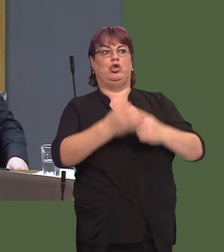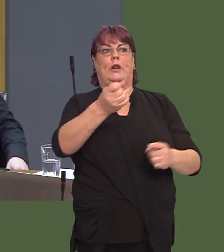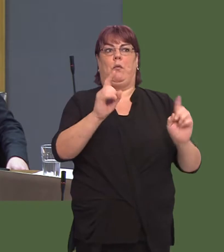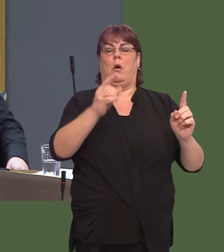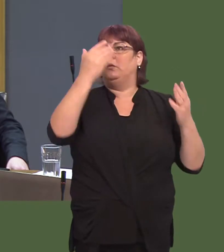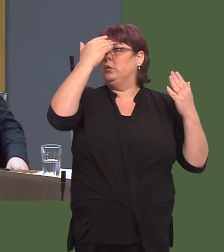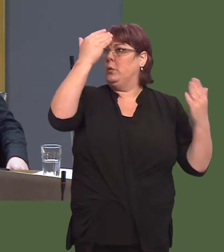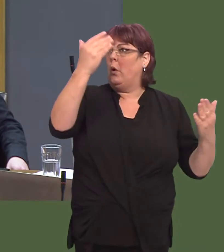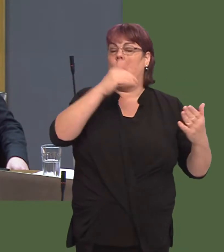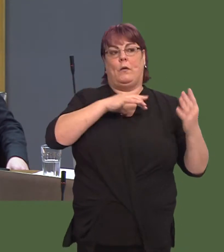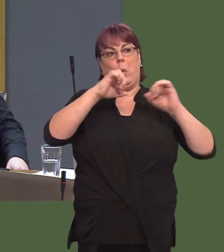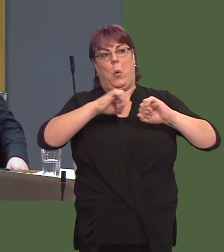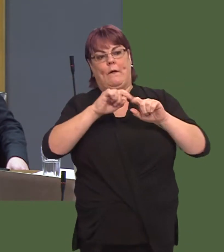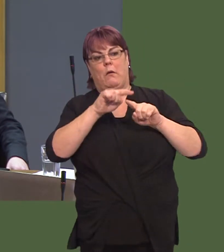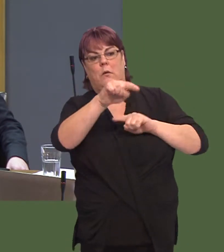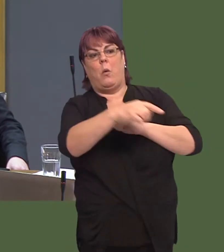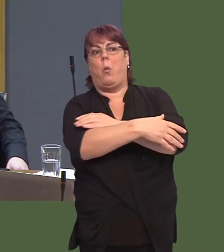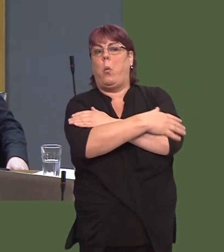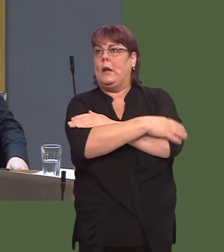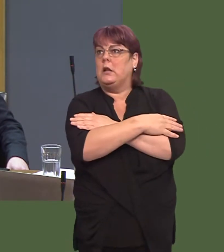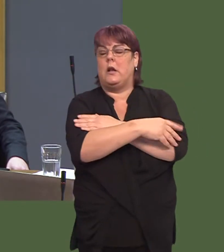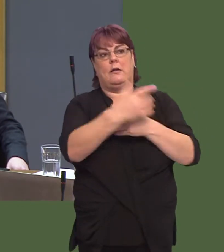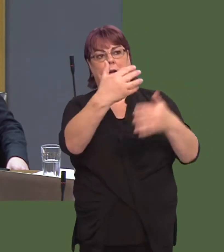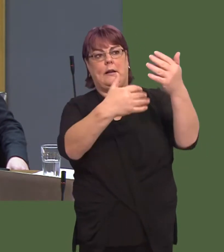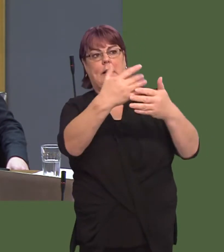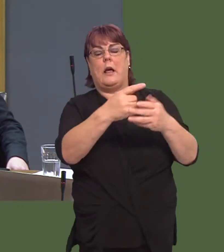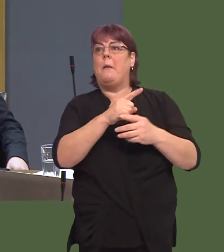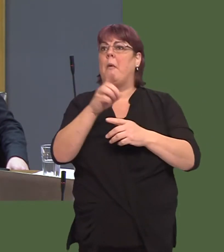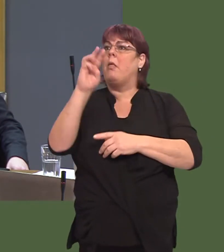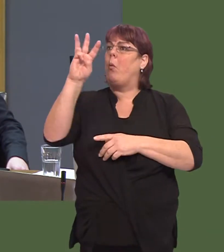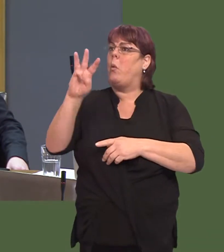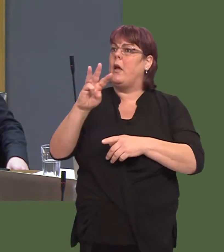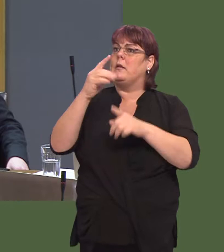But, of course, the Wales-and-England statistics that weíve already seen donít bode well.